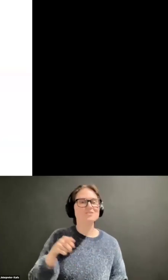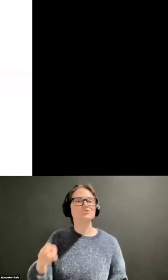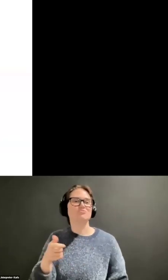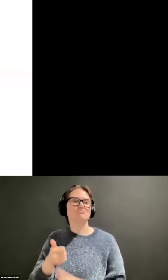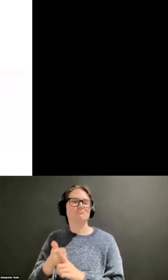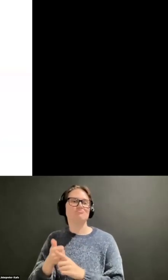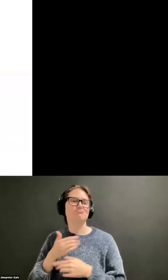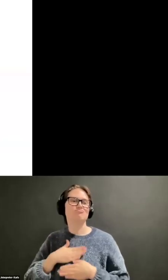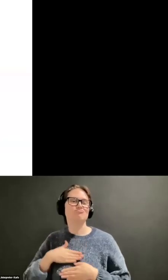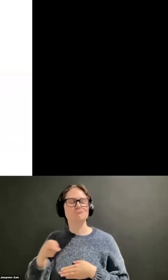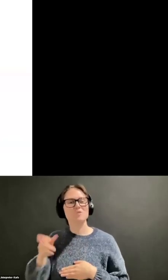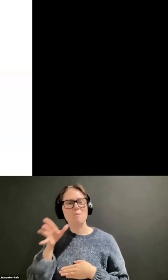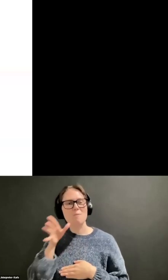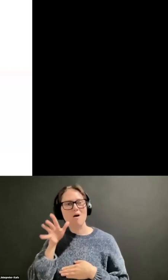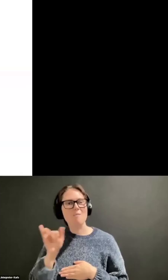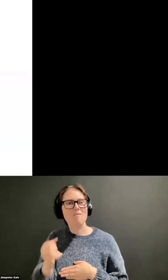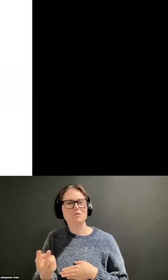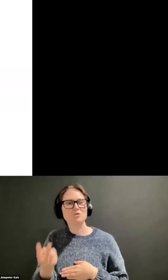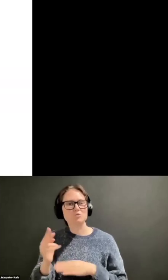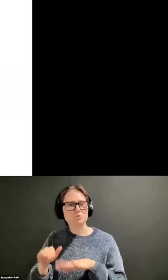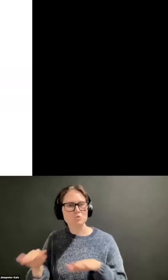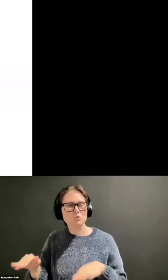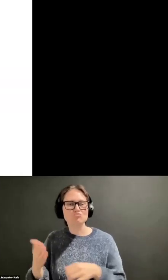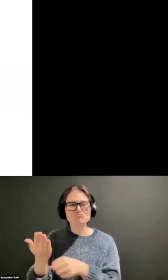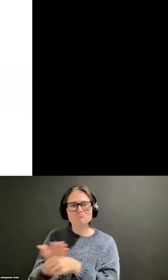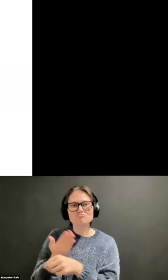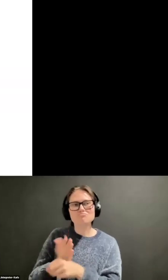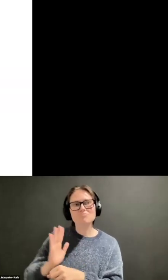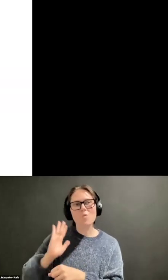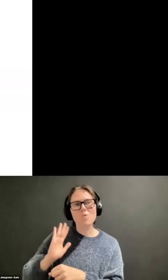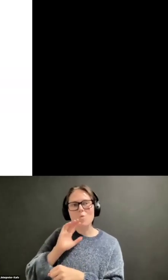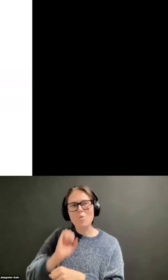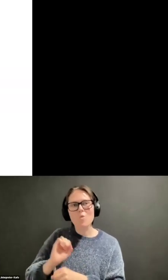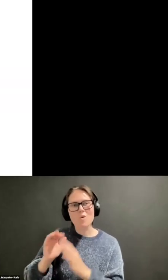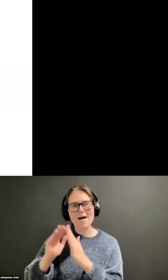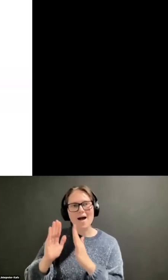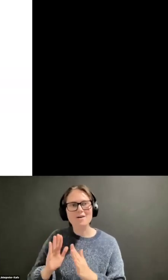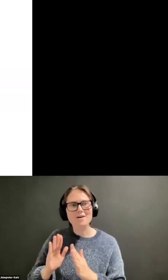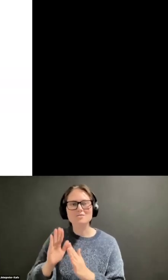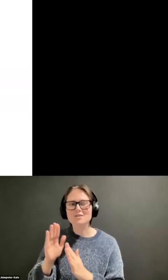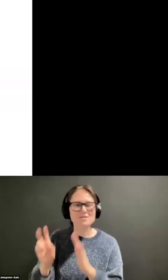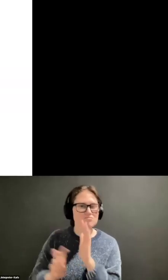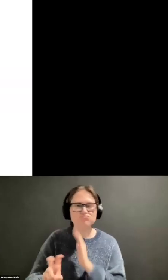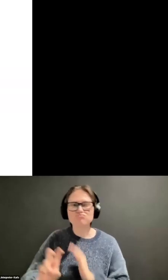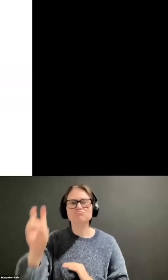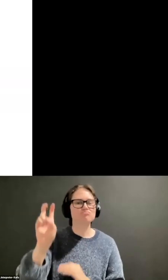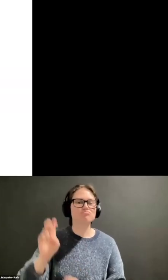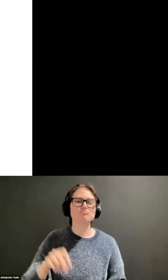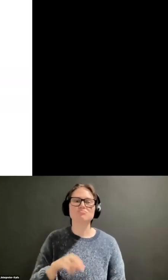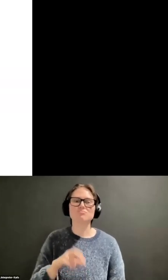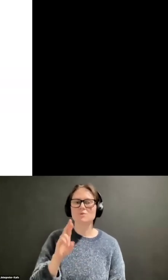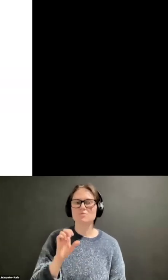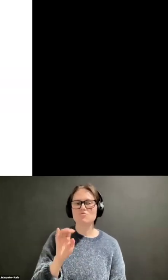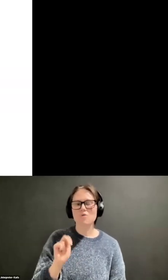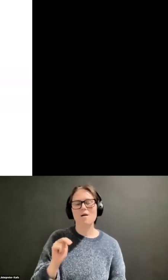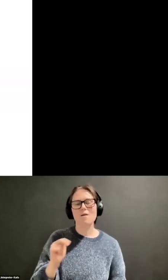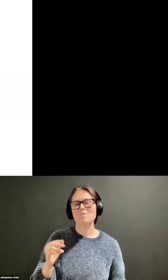renovating old houses, and heading off on her next adventure. Robin, we are so happy to have you here.